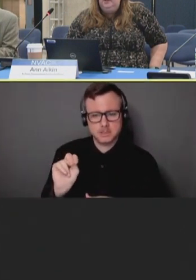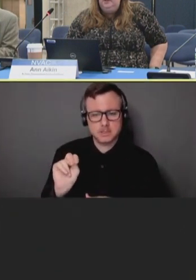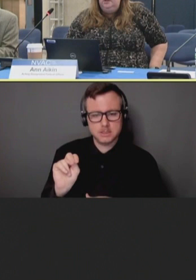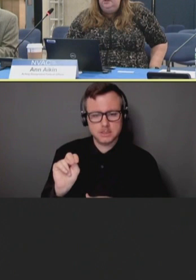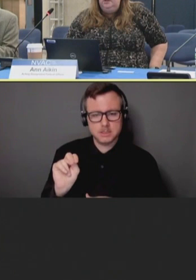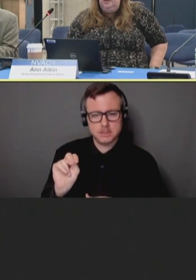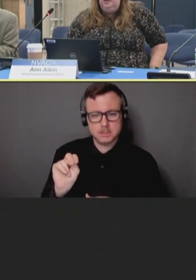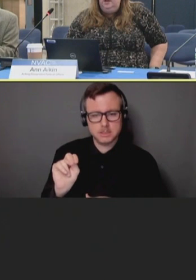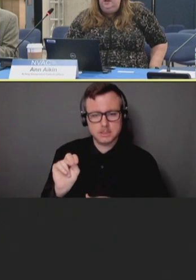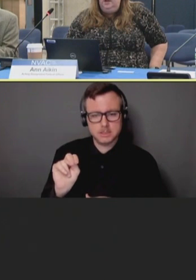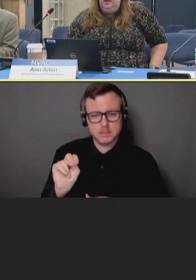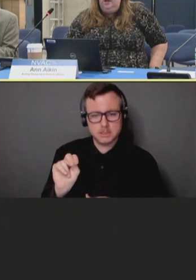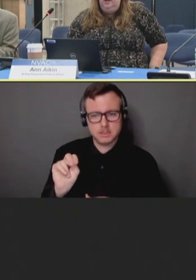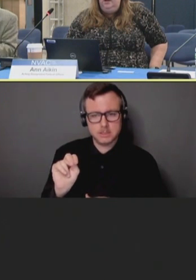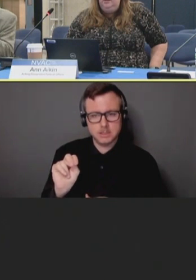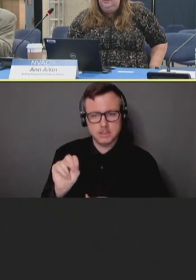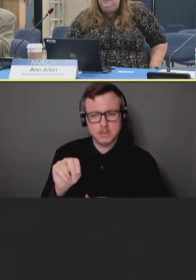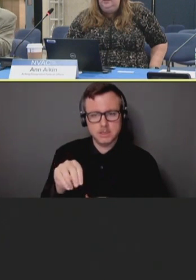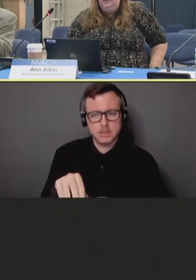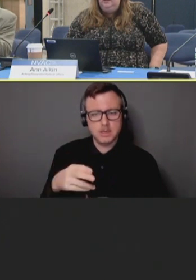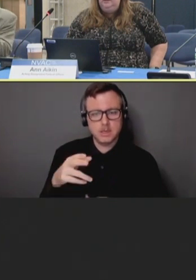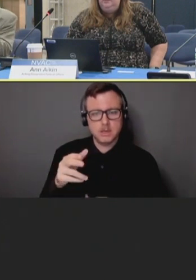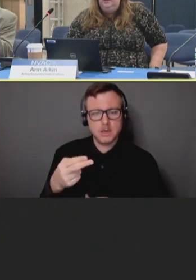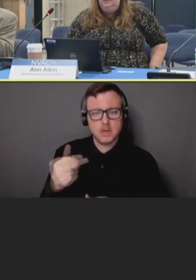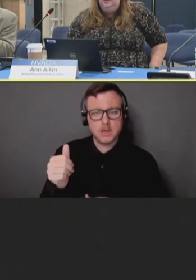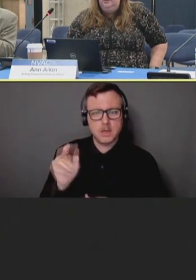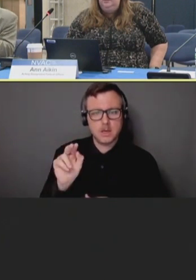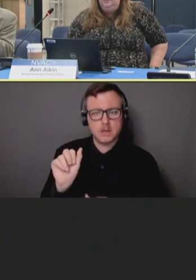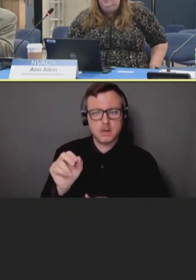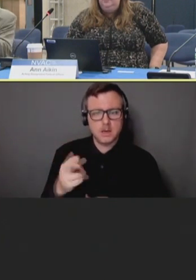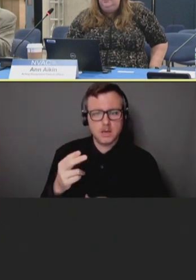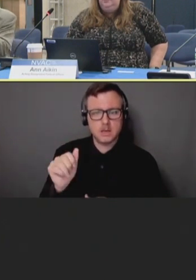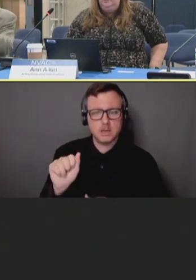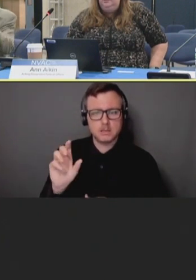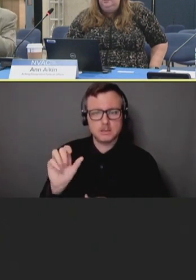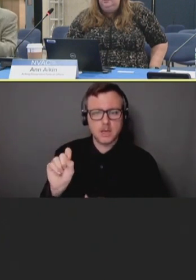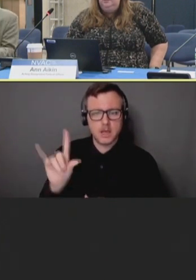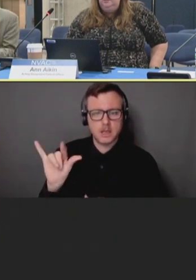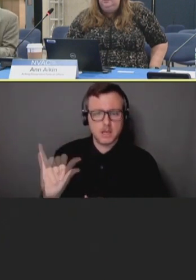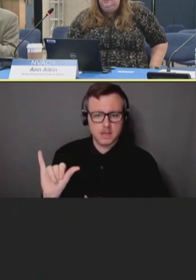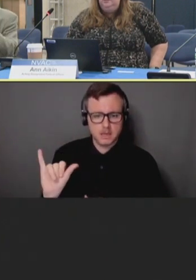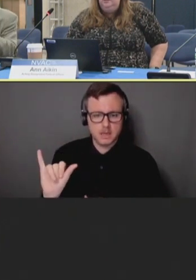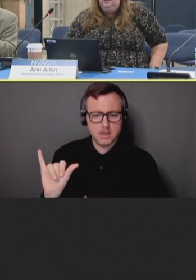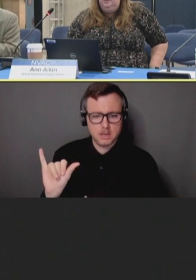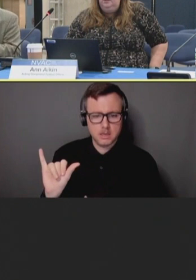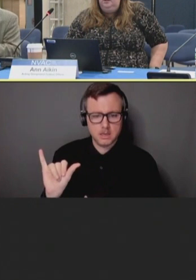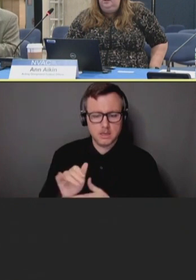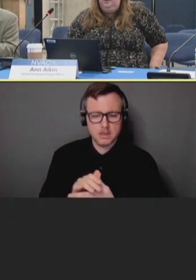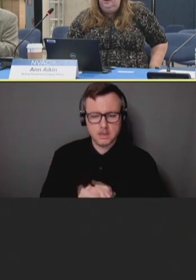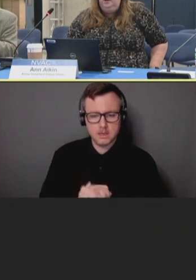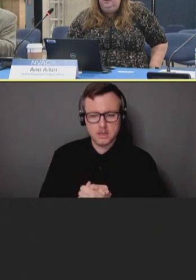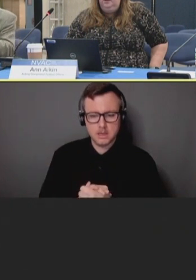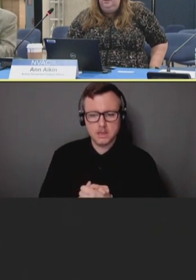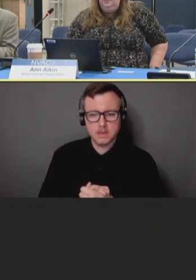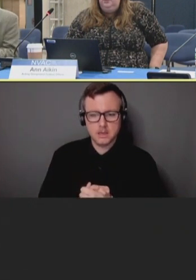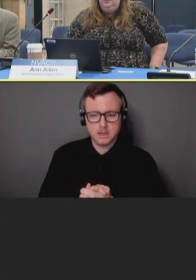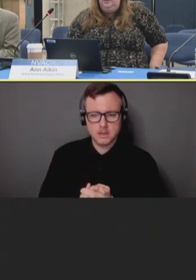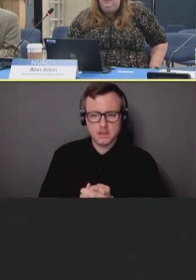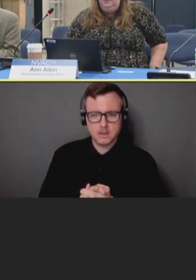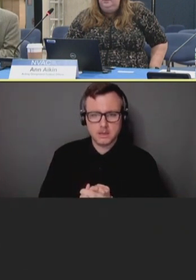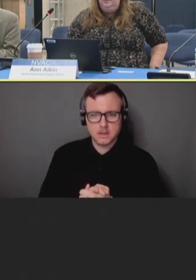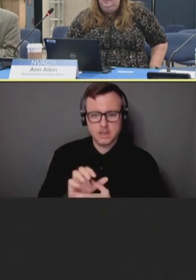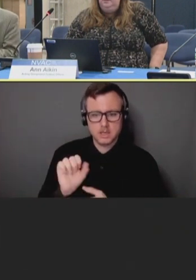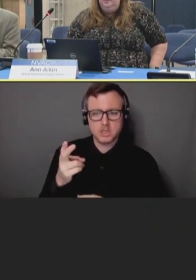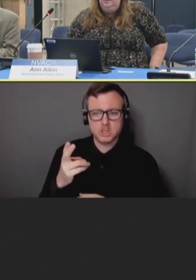And Hana El Sahly, are you on?